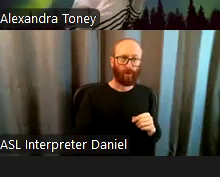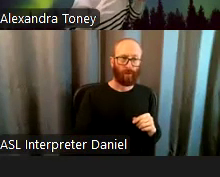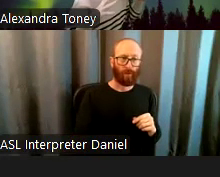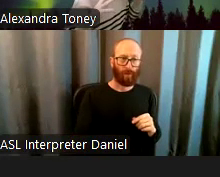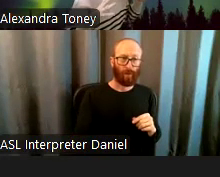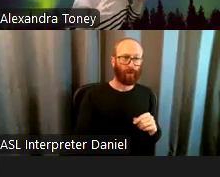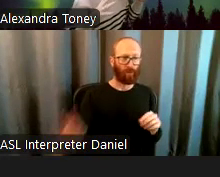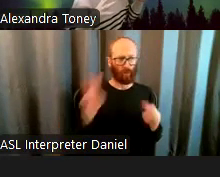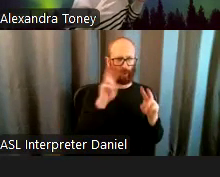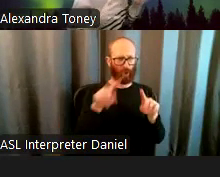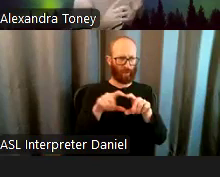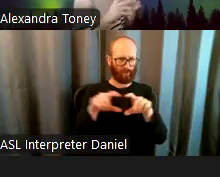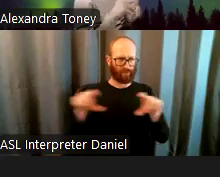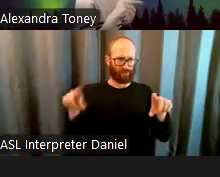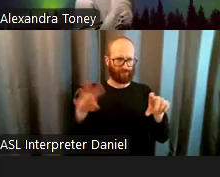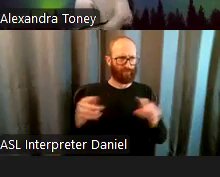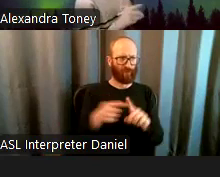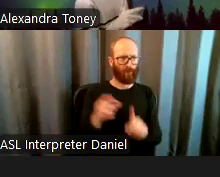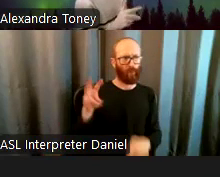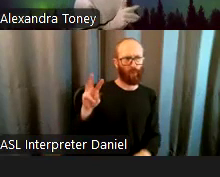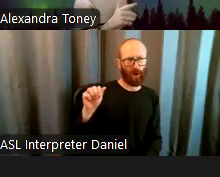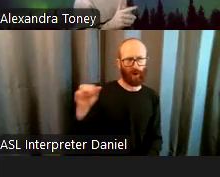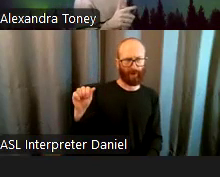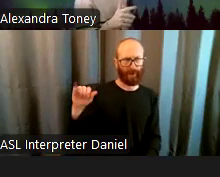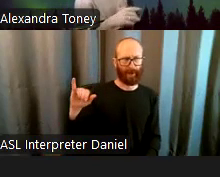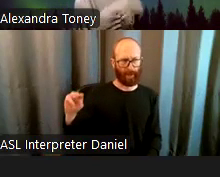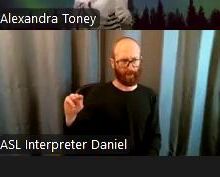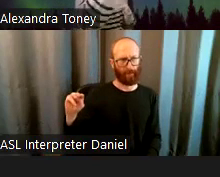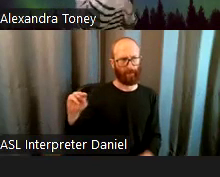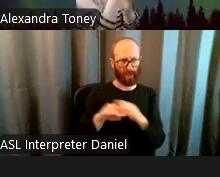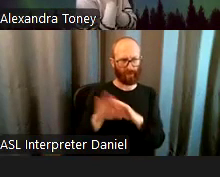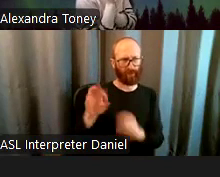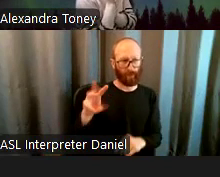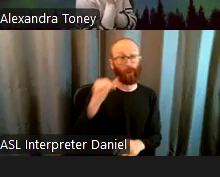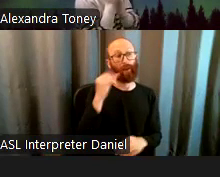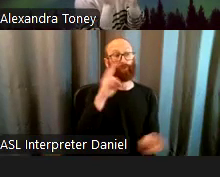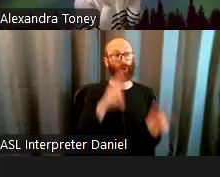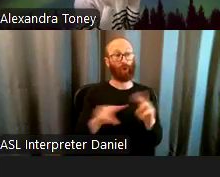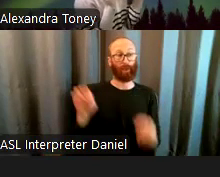access point framework, and if we went through the ELA one together, you can see on the left